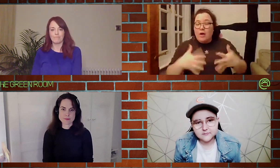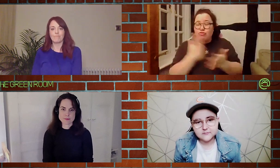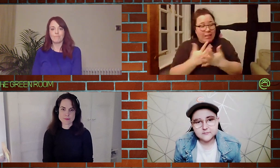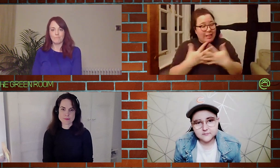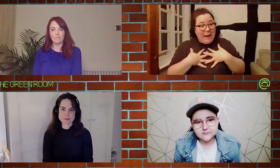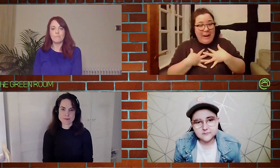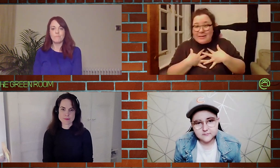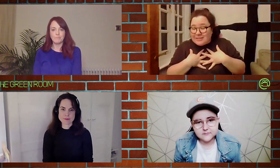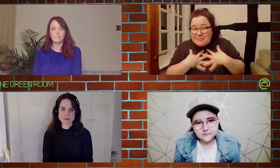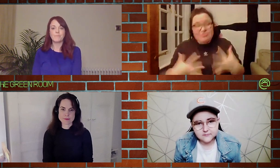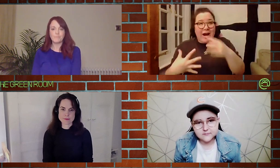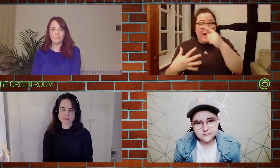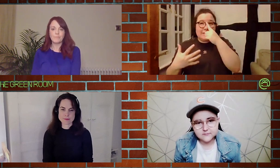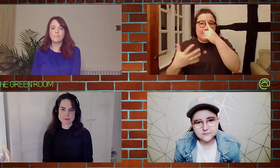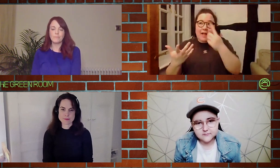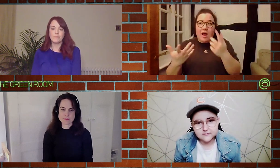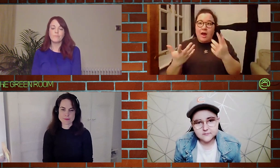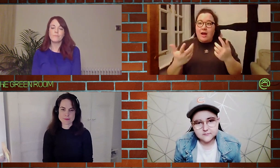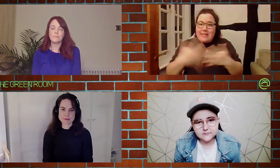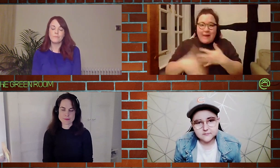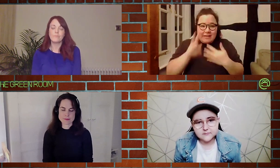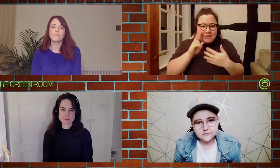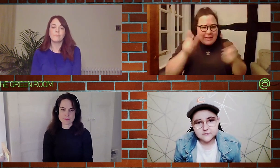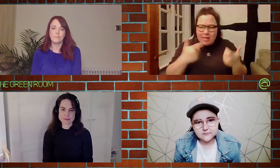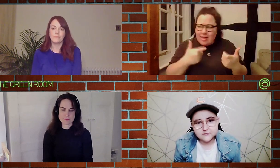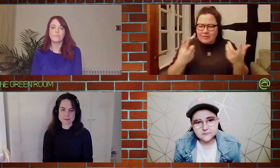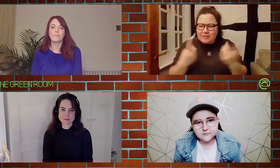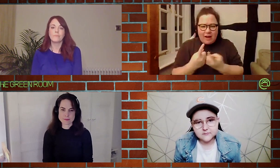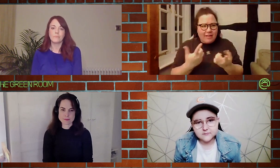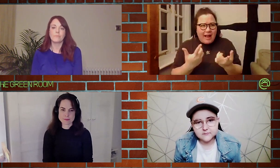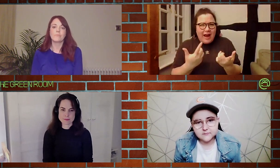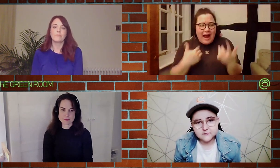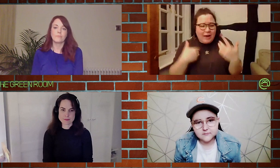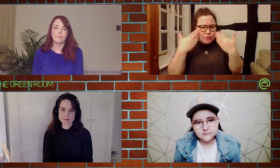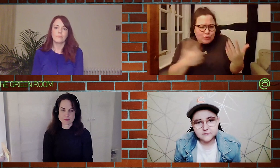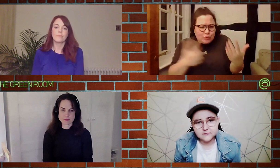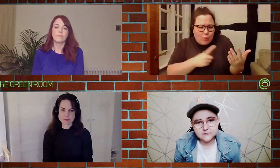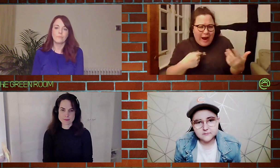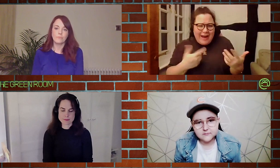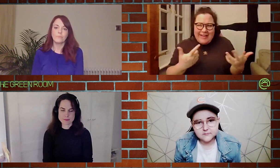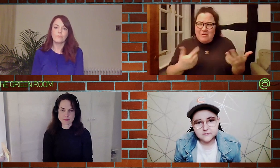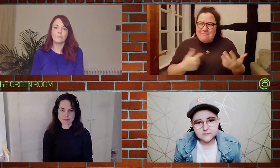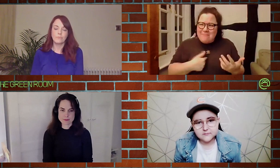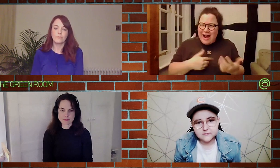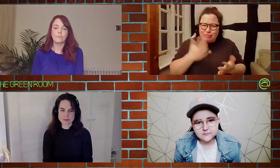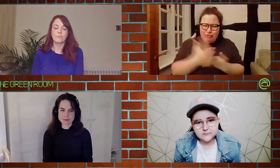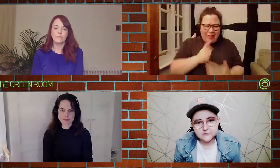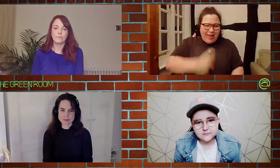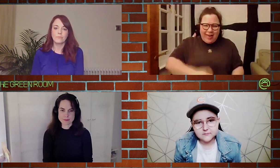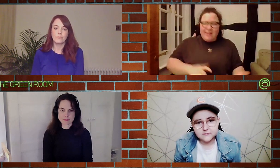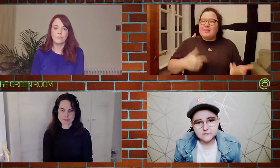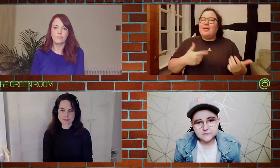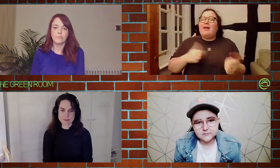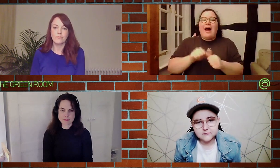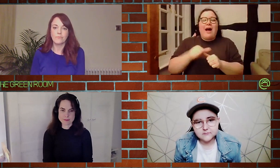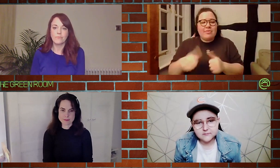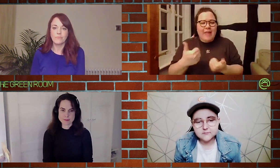positive reaction. It was really amazing and I was really shocked by it. People were laughing at things I hadn't expected. I guess